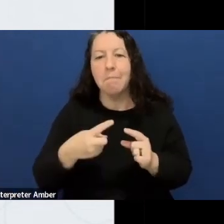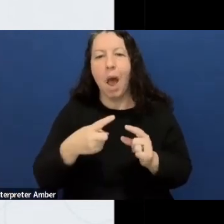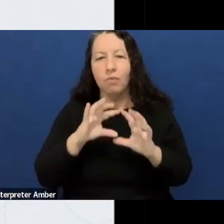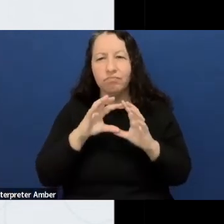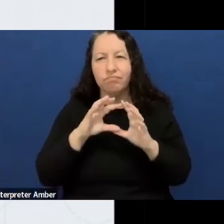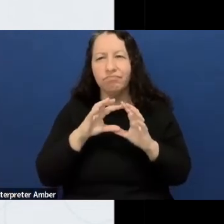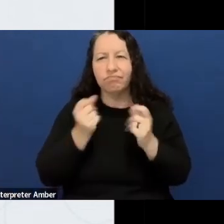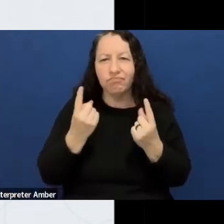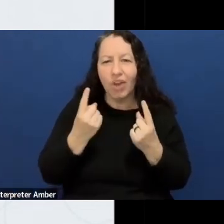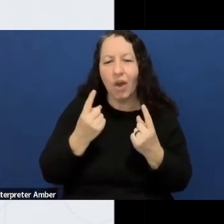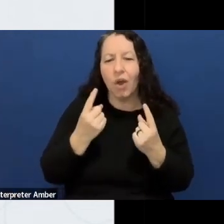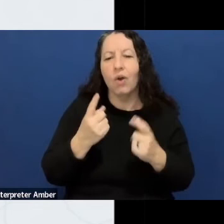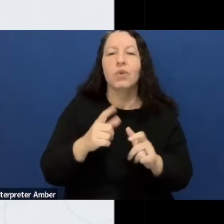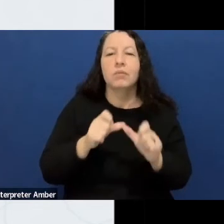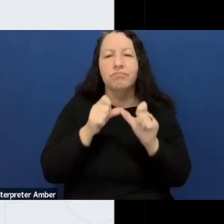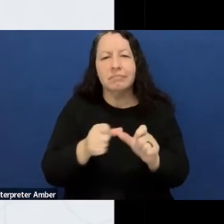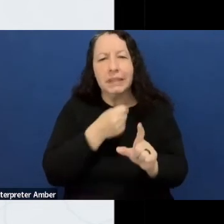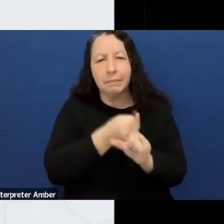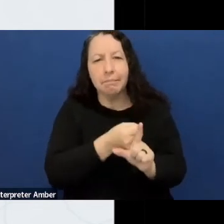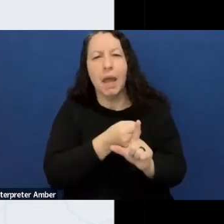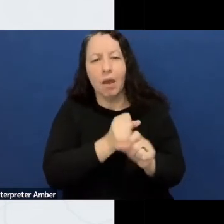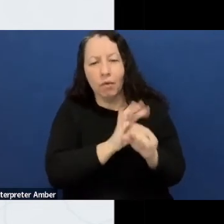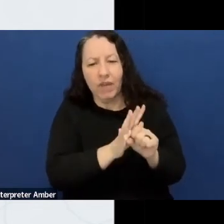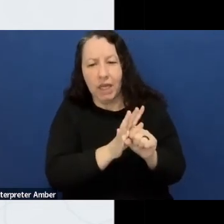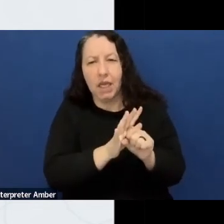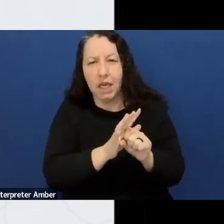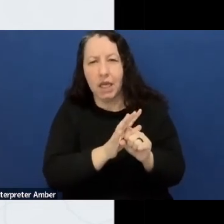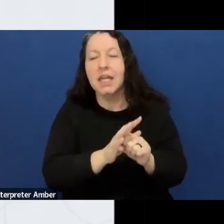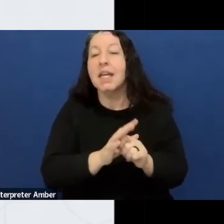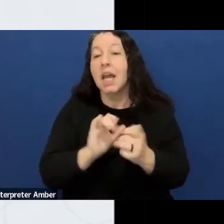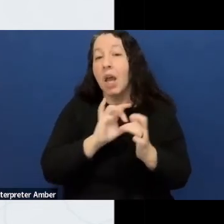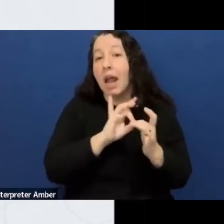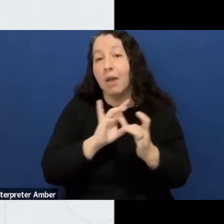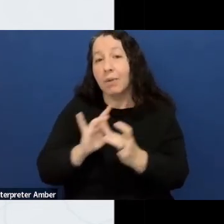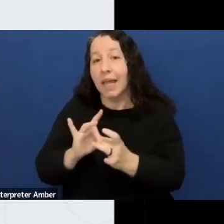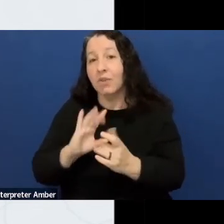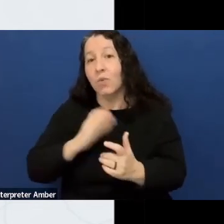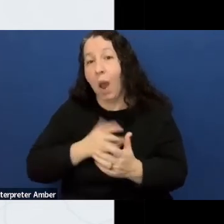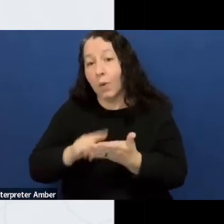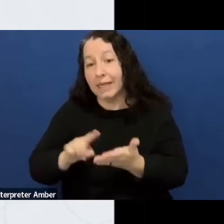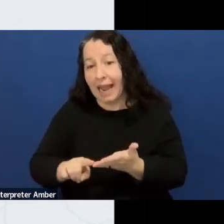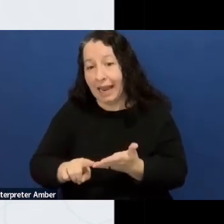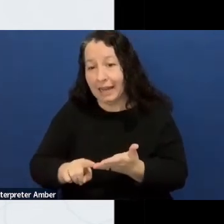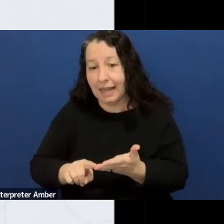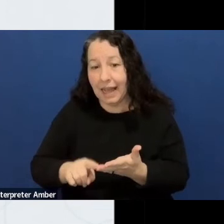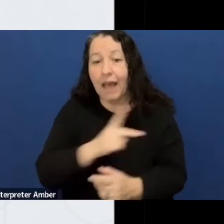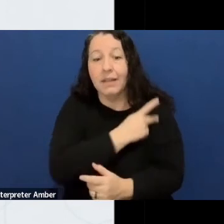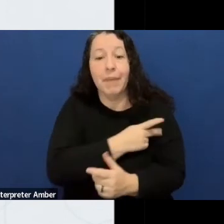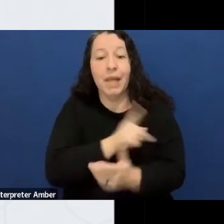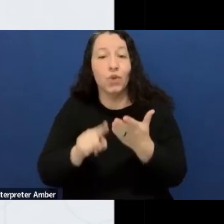to talk a little bit about contextualizing Long COVID in relation to what we found in